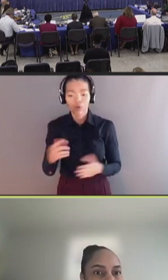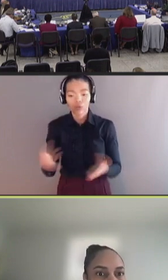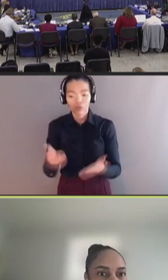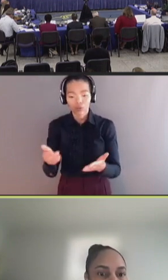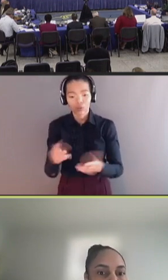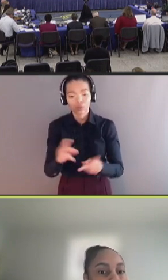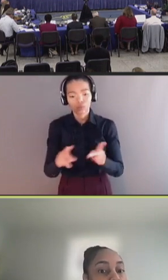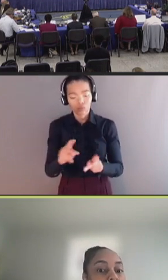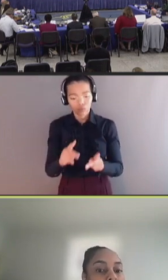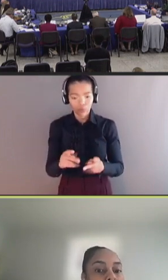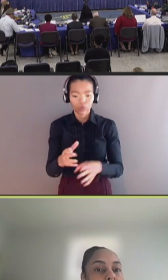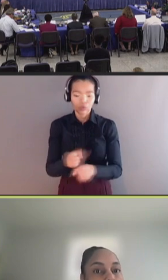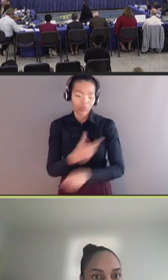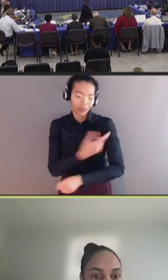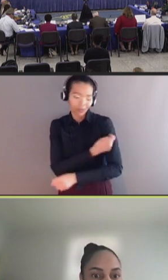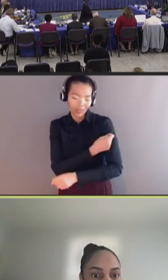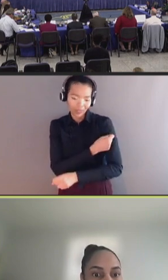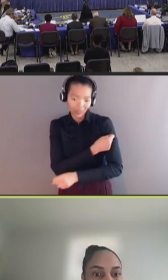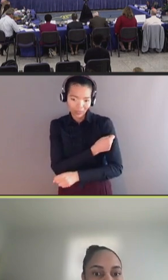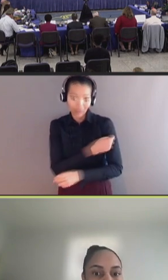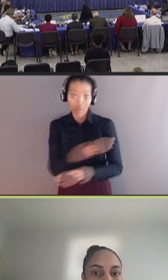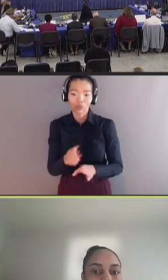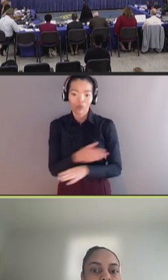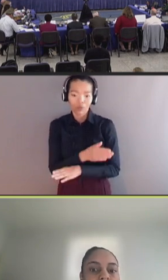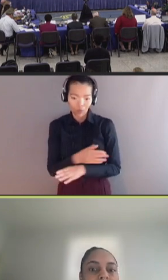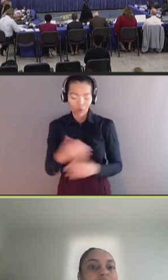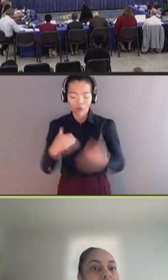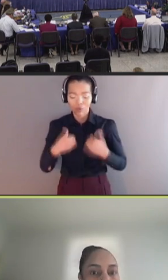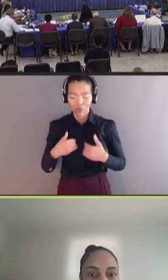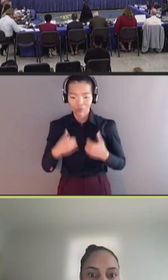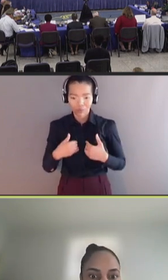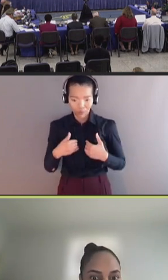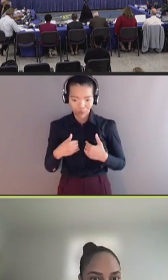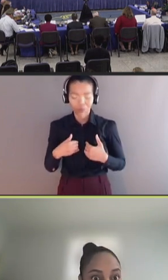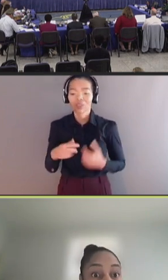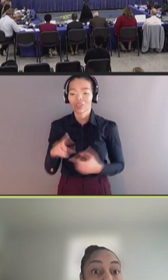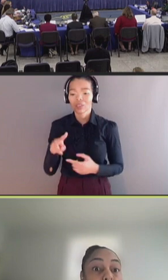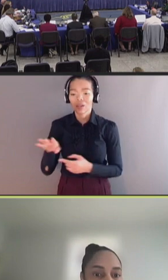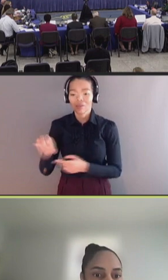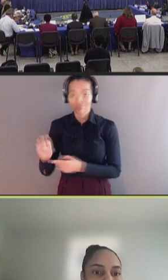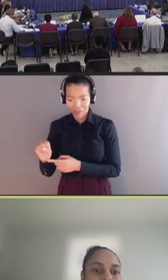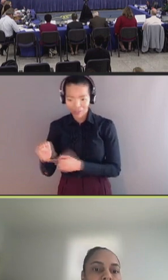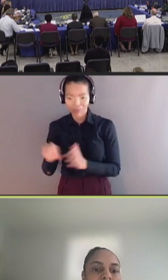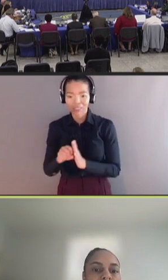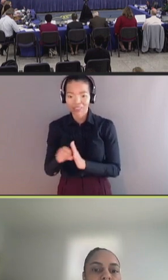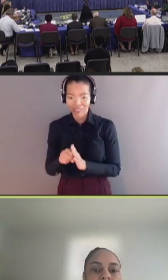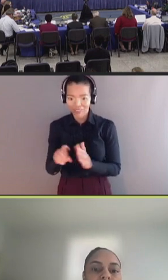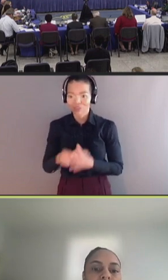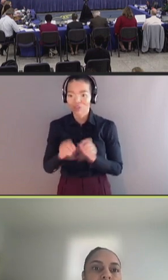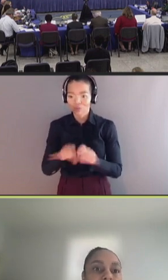vaccines before respiratory virus season. And it's -- to get flu and COVID vaccines.